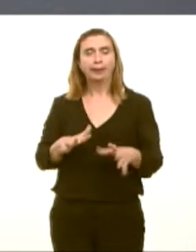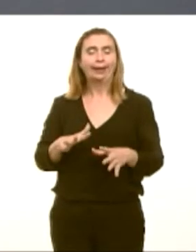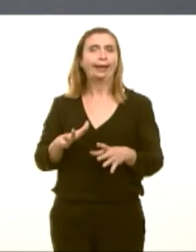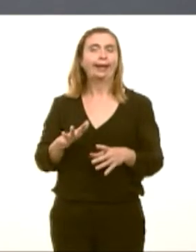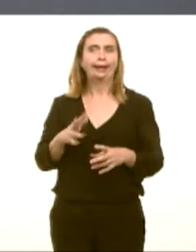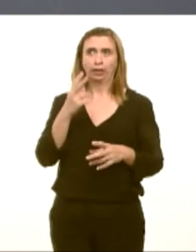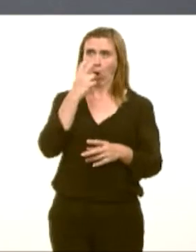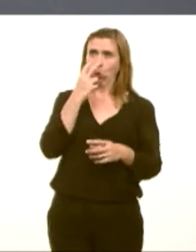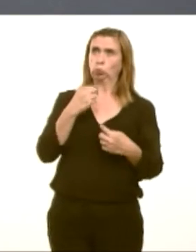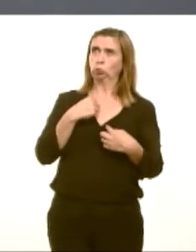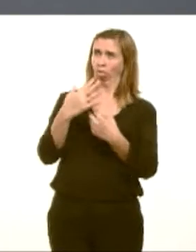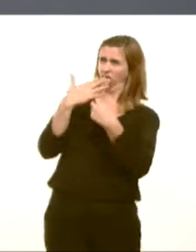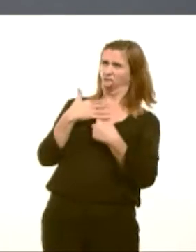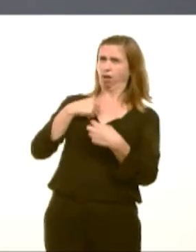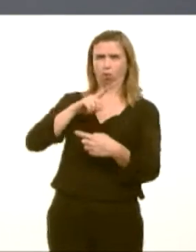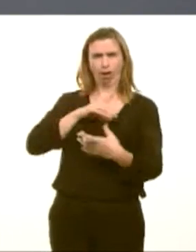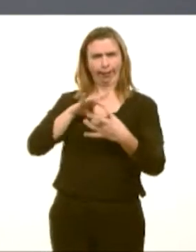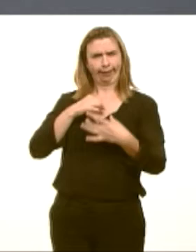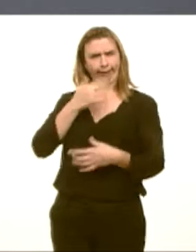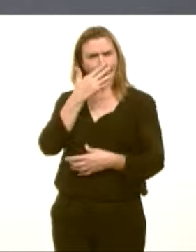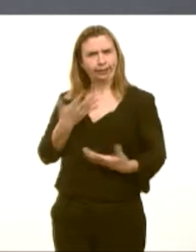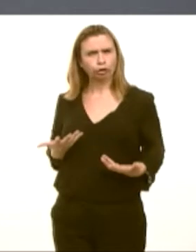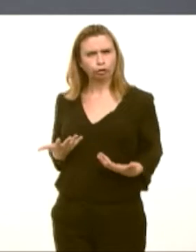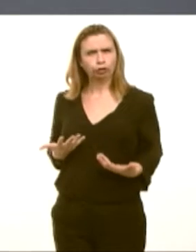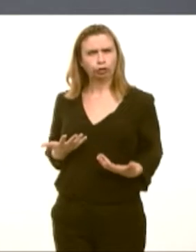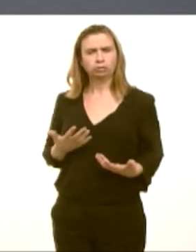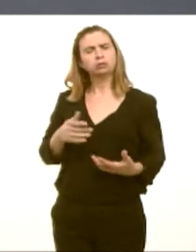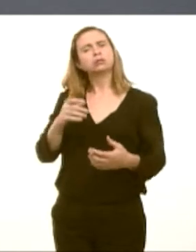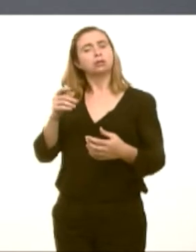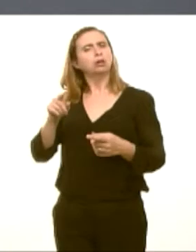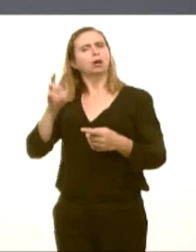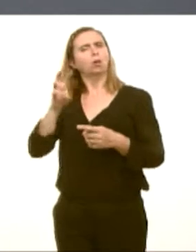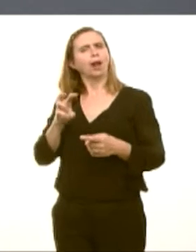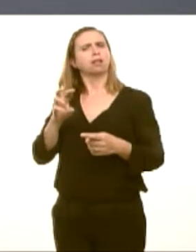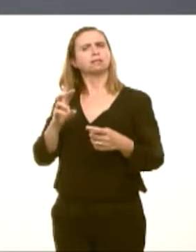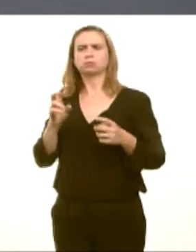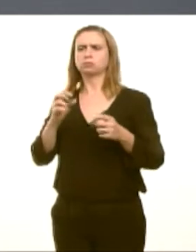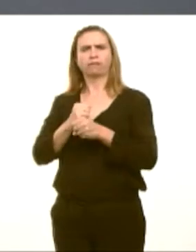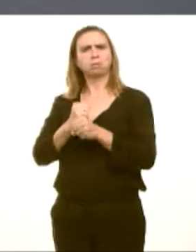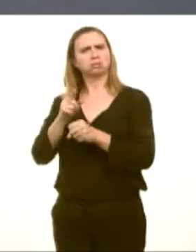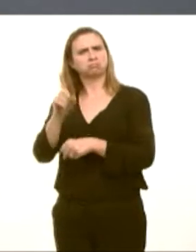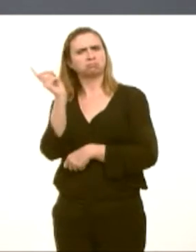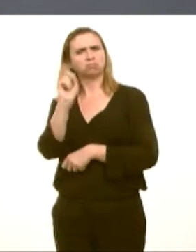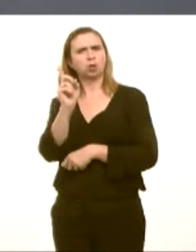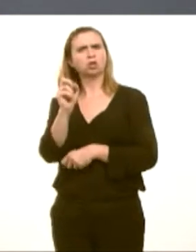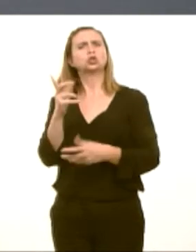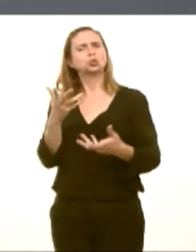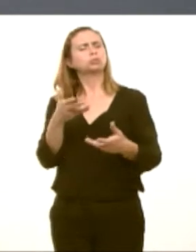What is the Welsh Government doing to recognise the role of older people in Wales and, in particular, older carers?